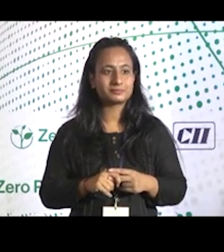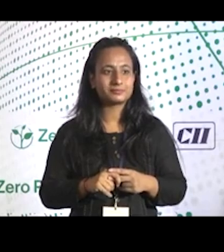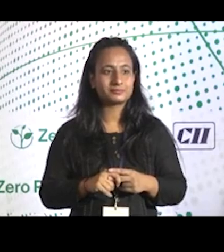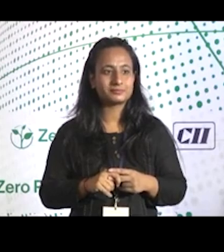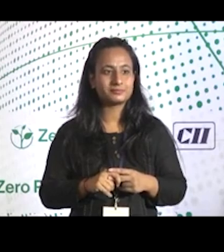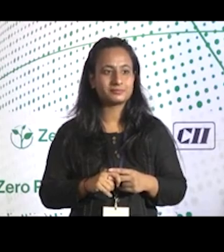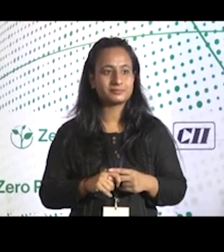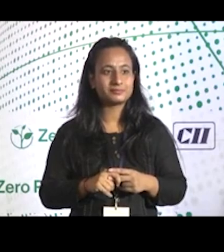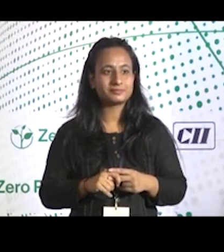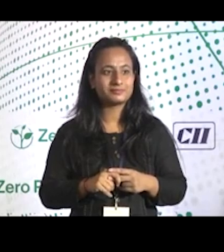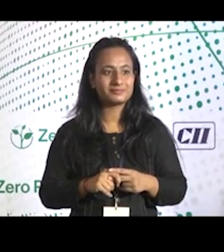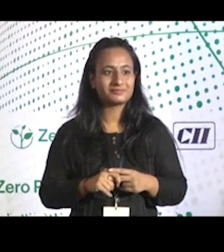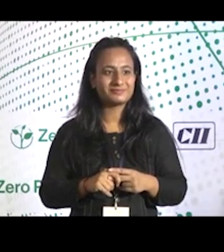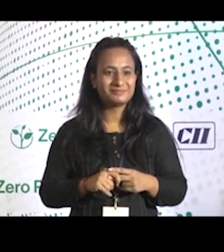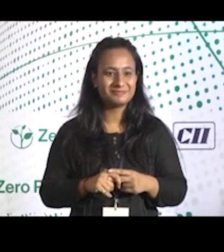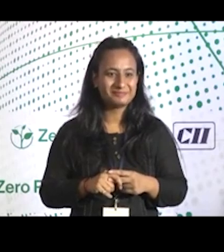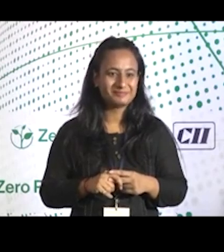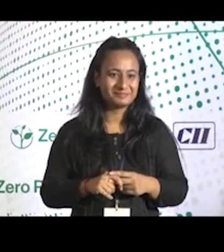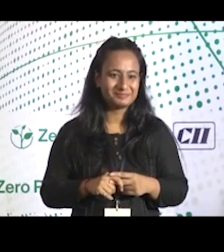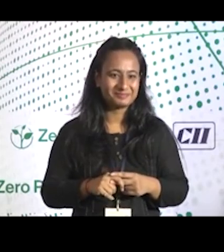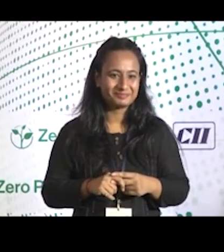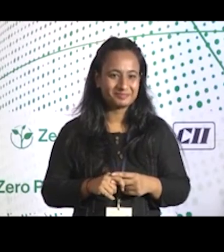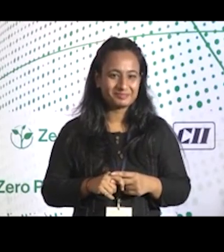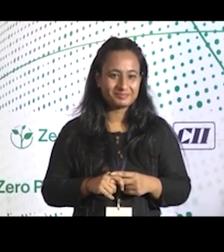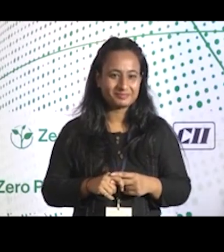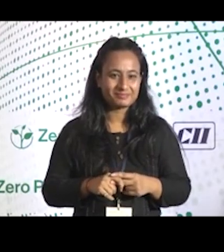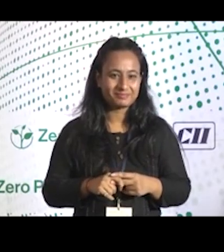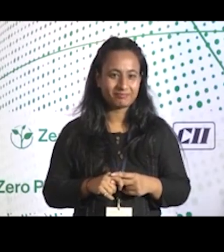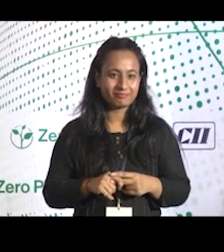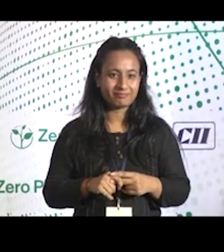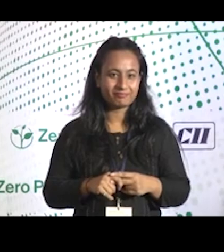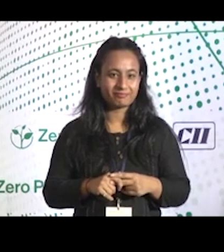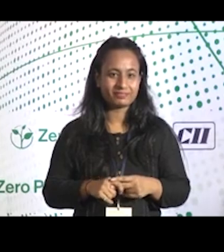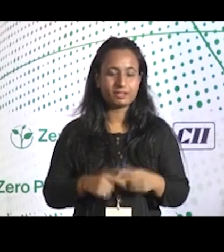Sometimes things that deserve investment don't get invested in. And sometimes you invest